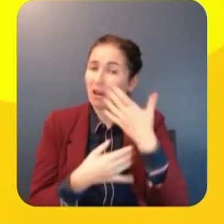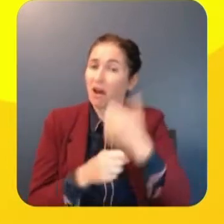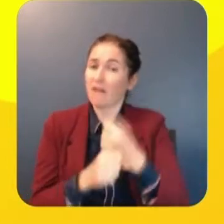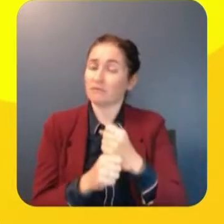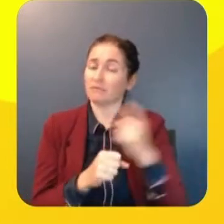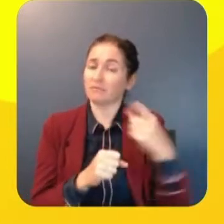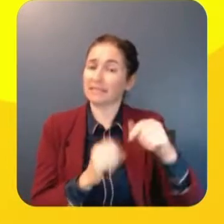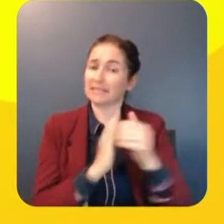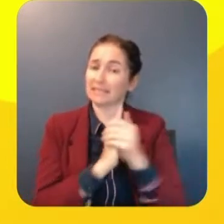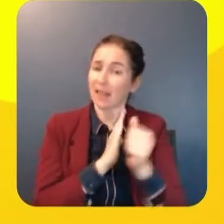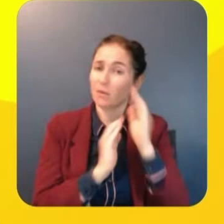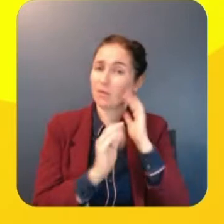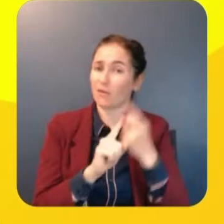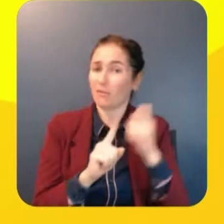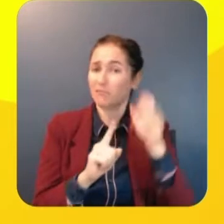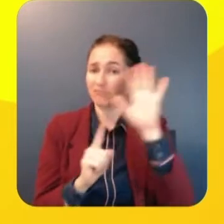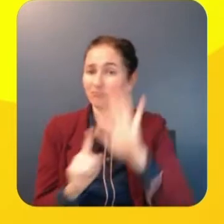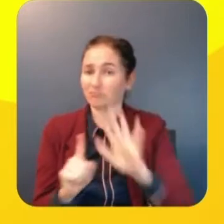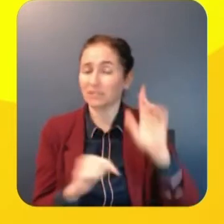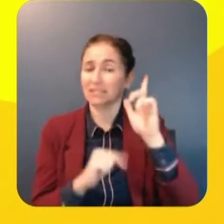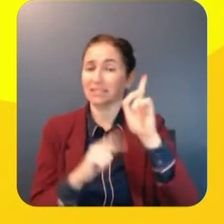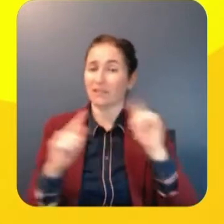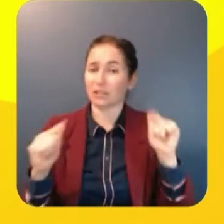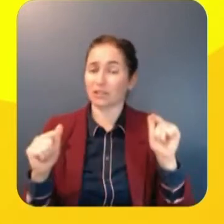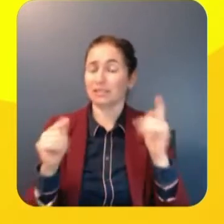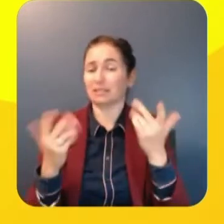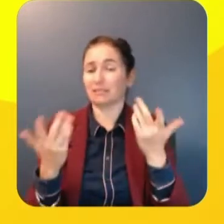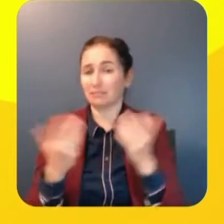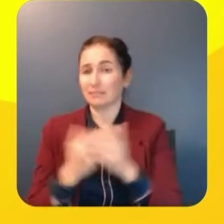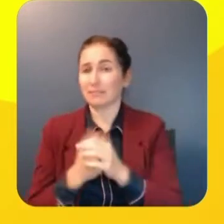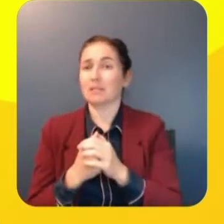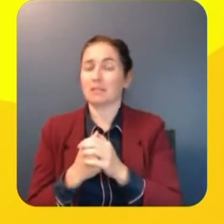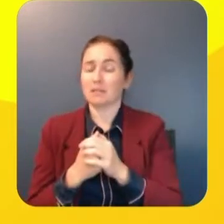from across the diversity dimensions. And I think it starts at the very top.